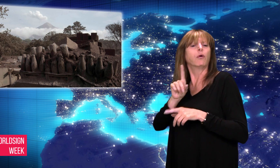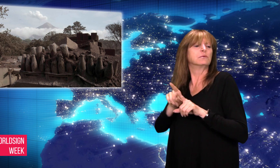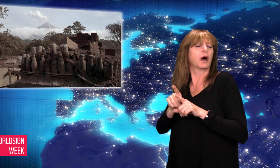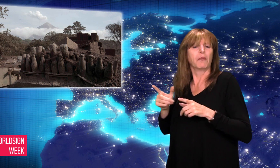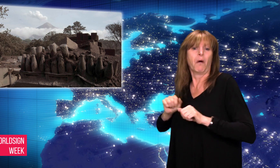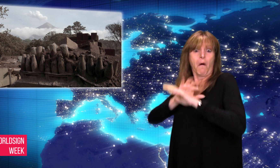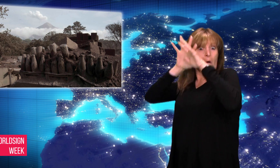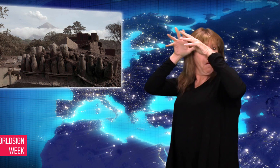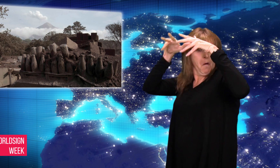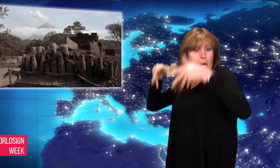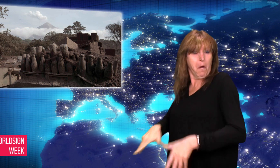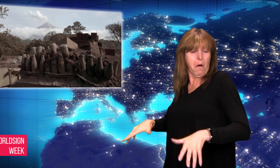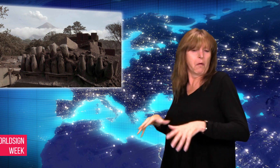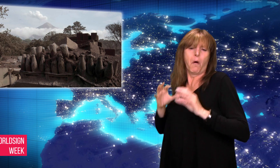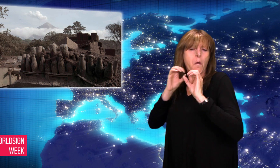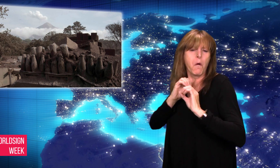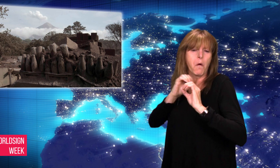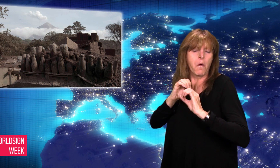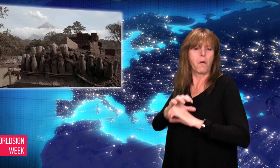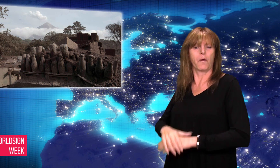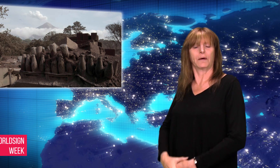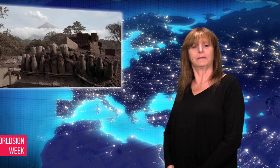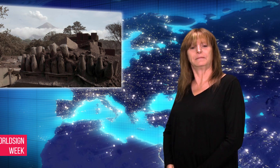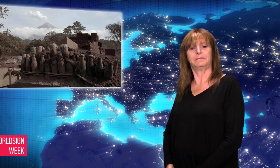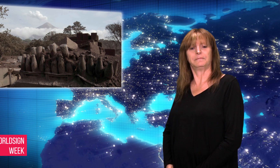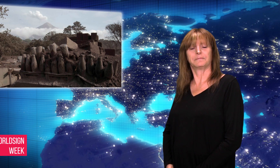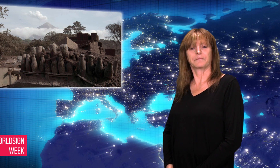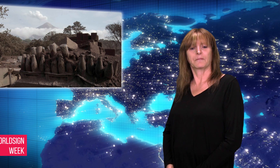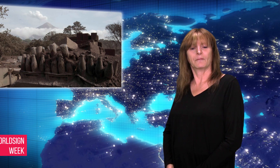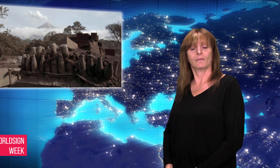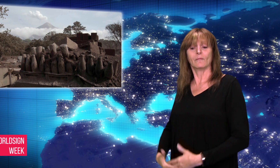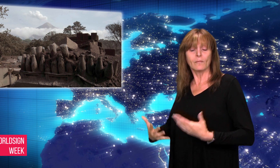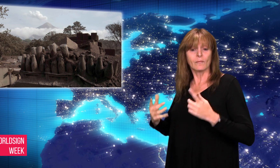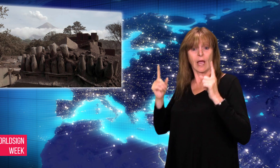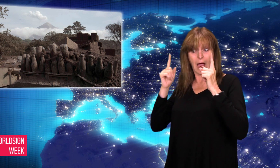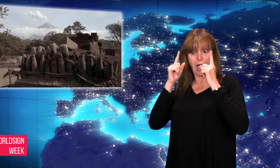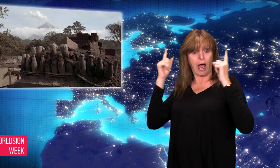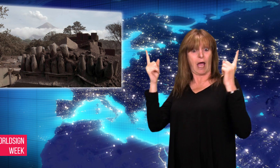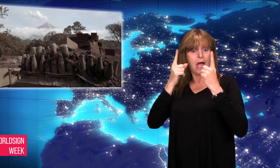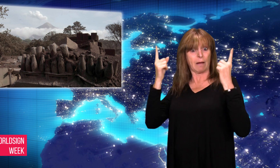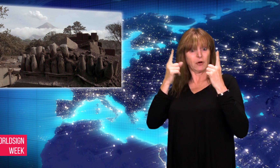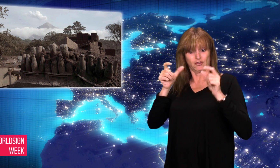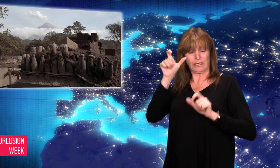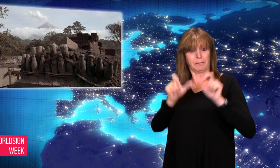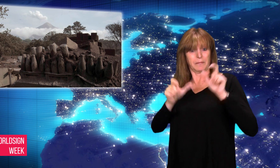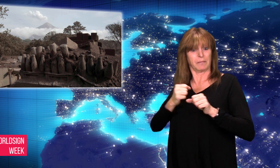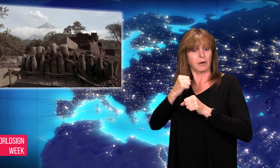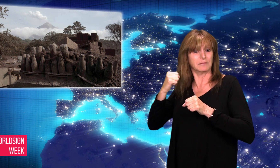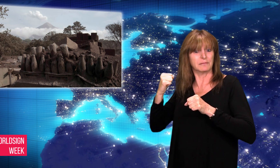eruption. Emergency crews were sent